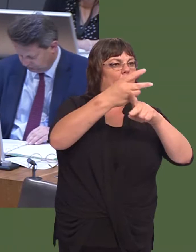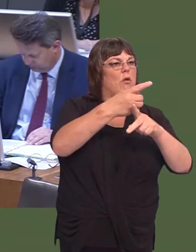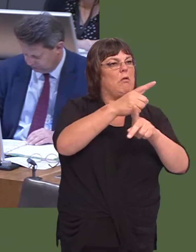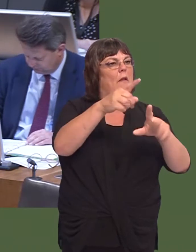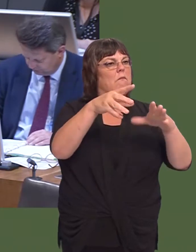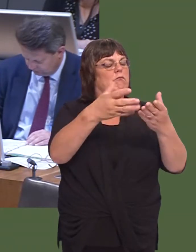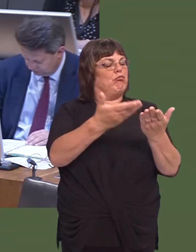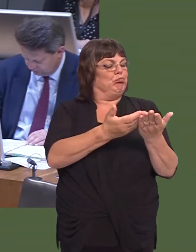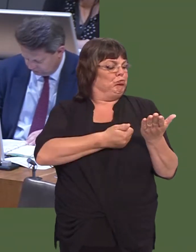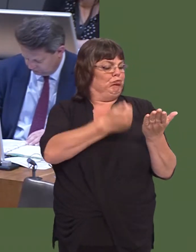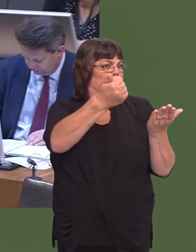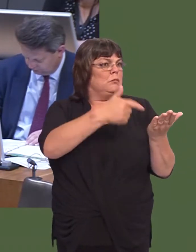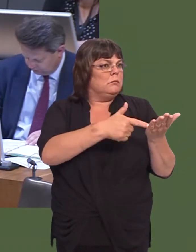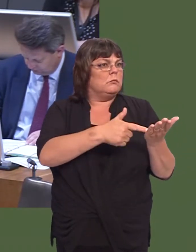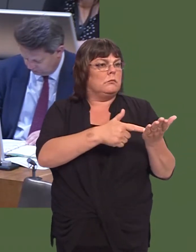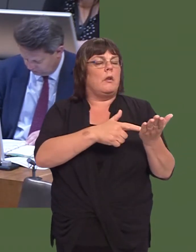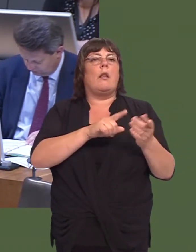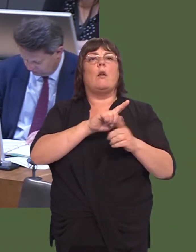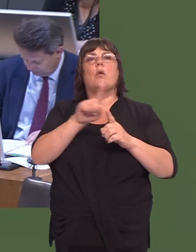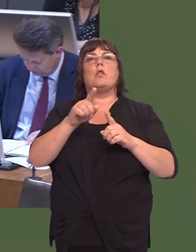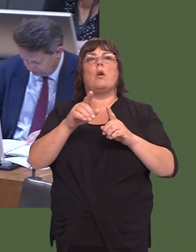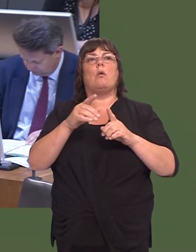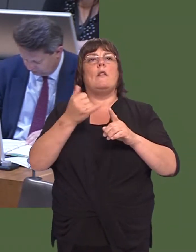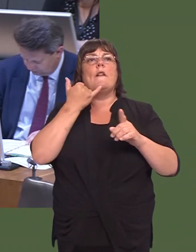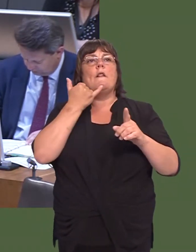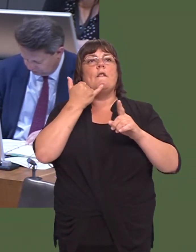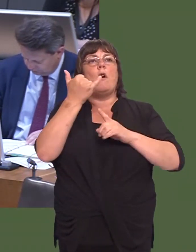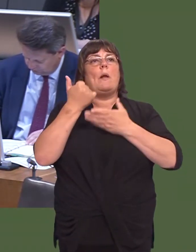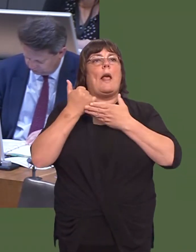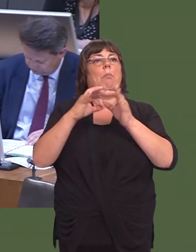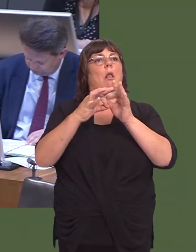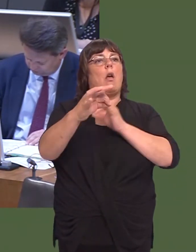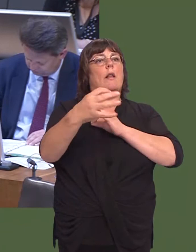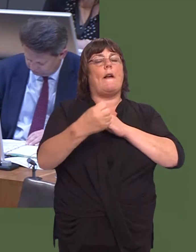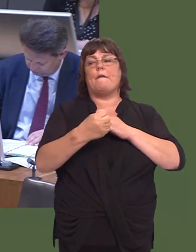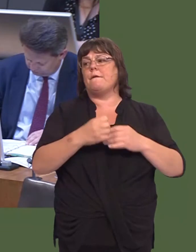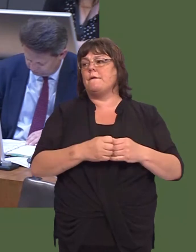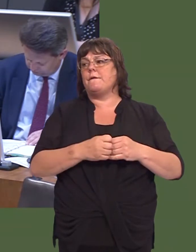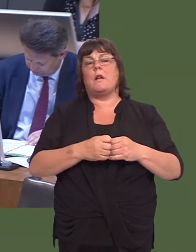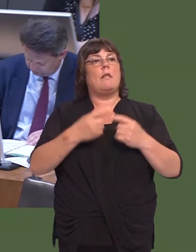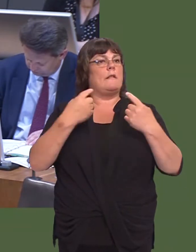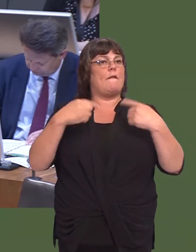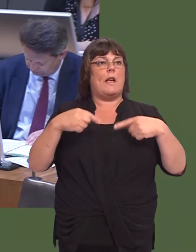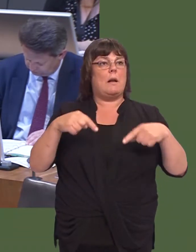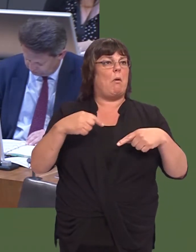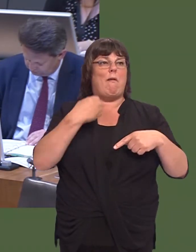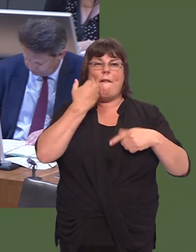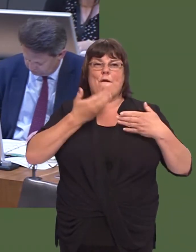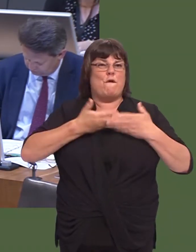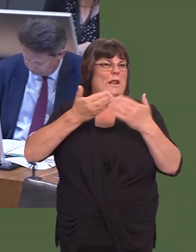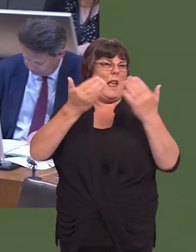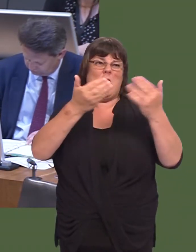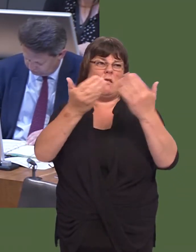And, of course, there is a helpline available on a daily basisóitís available 24/7 throughout